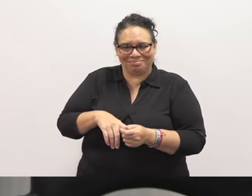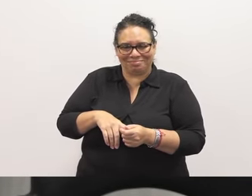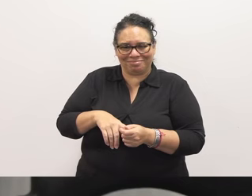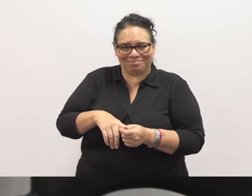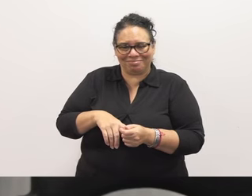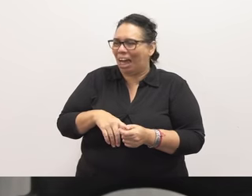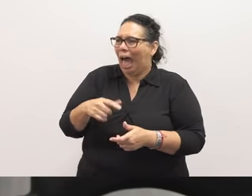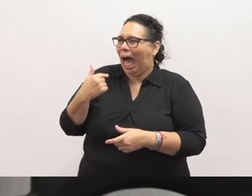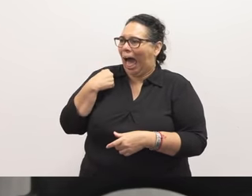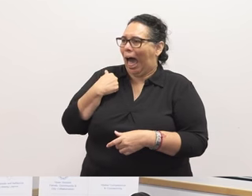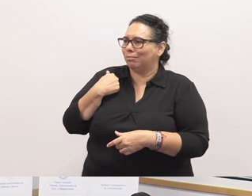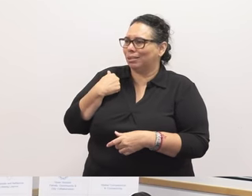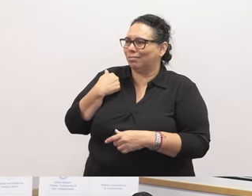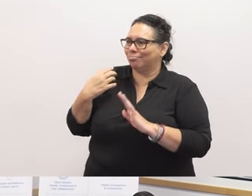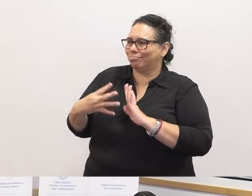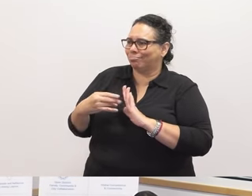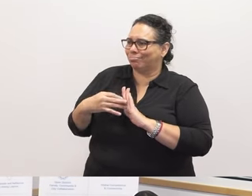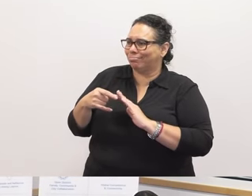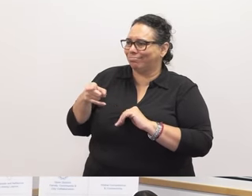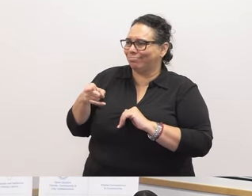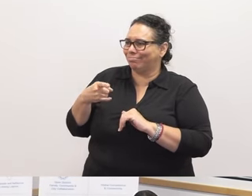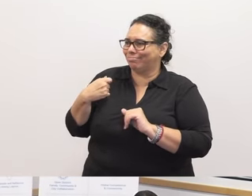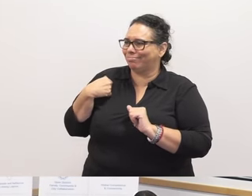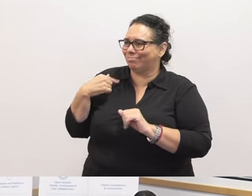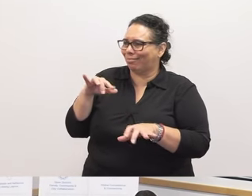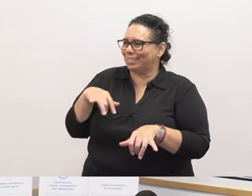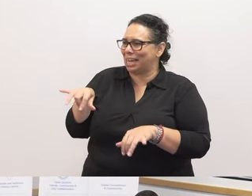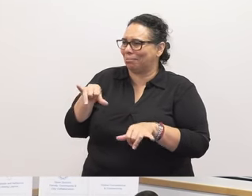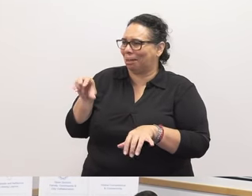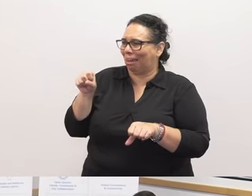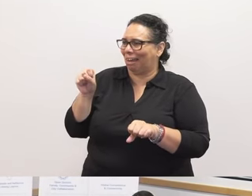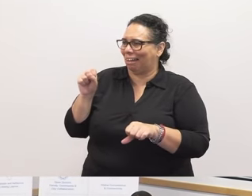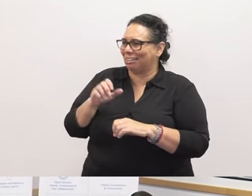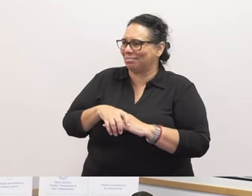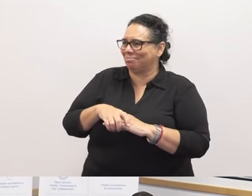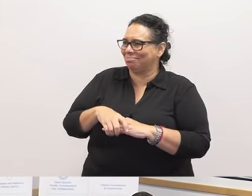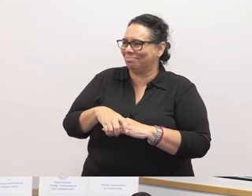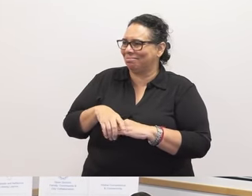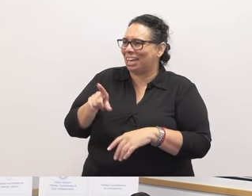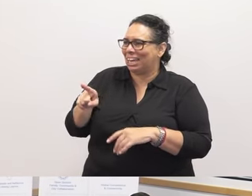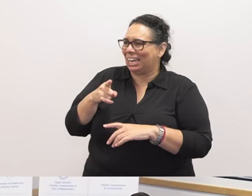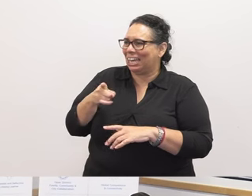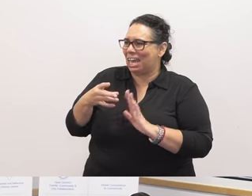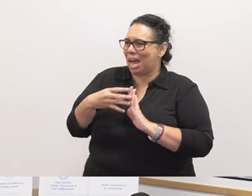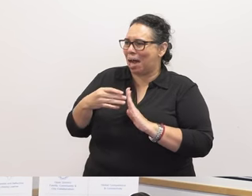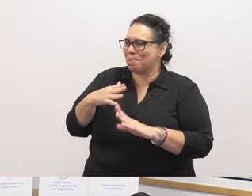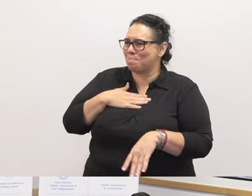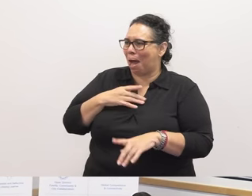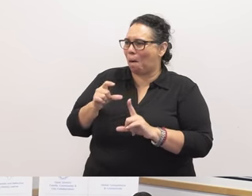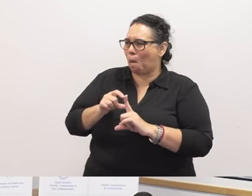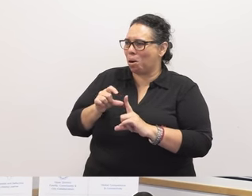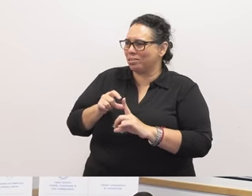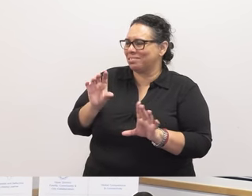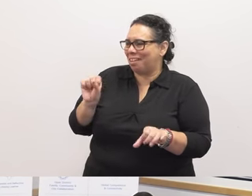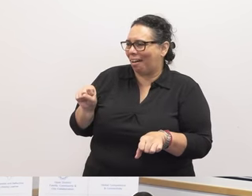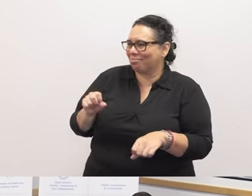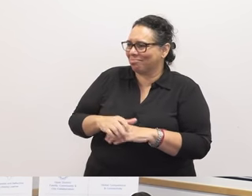I just go what he said, you know. Yeah, he took my words, I'm sorry. [Erik Miller] Yeah, no, absolutely.